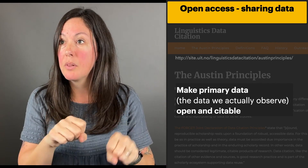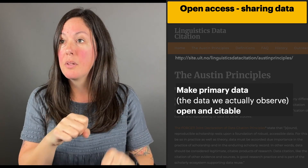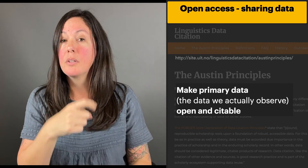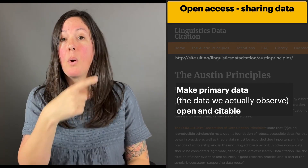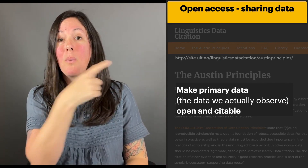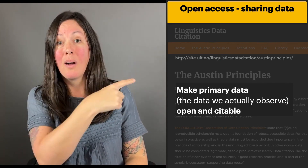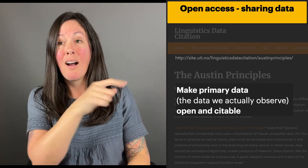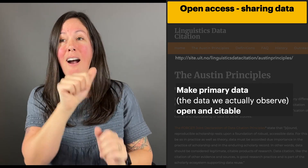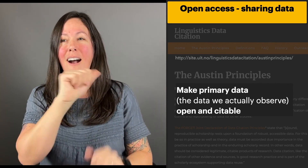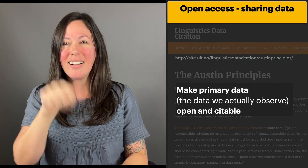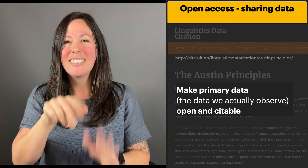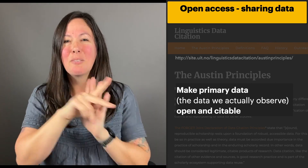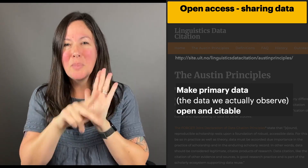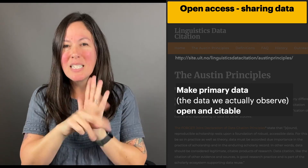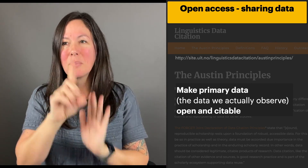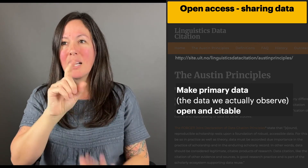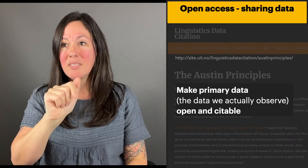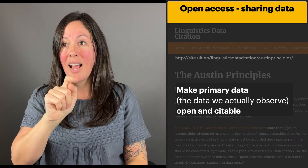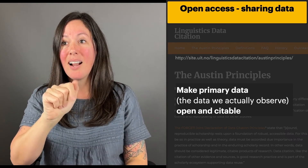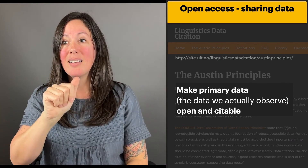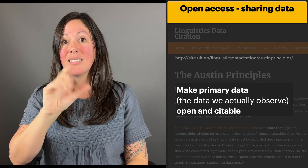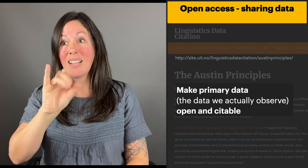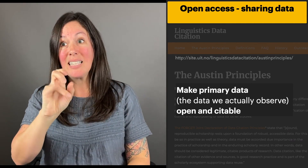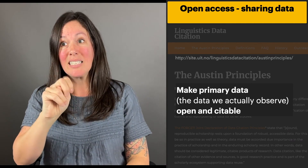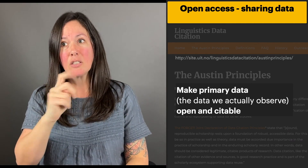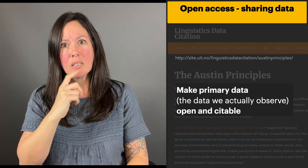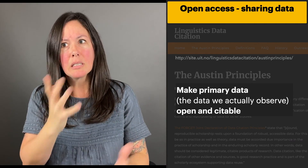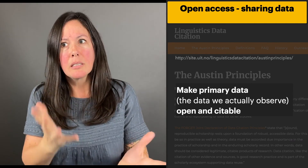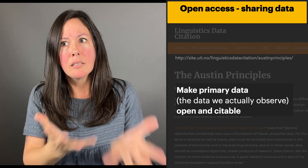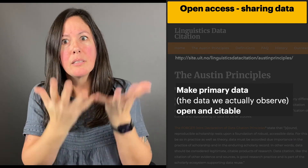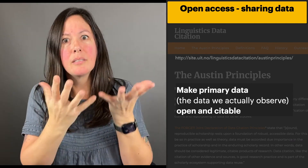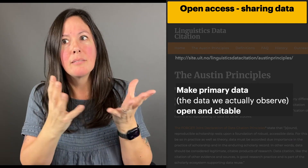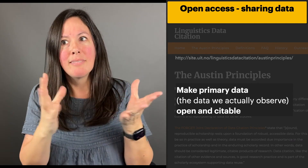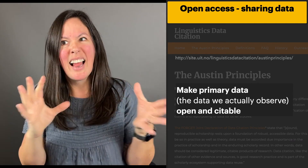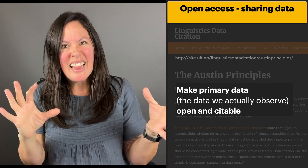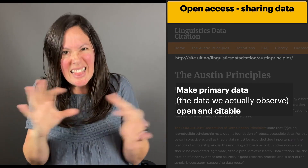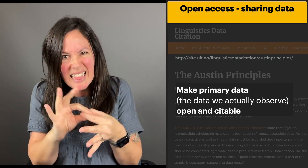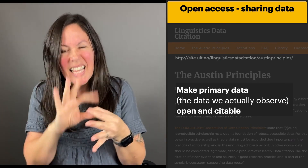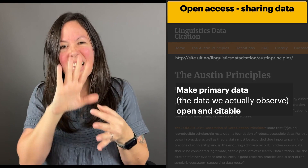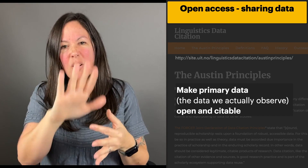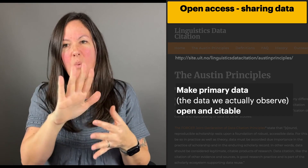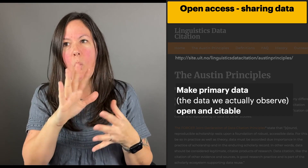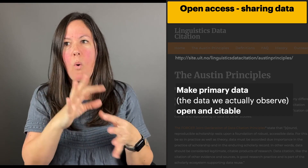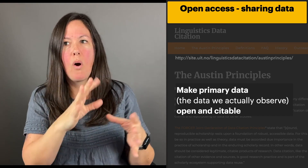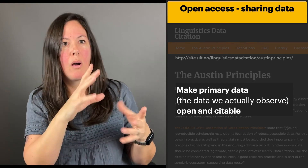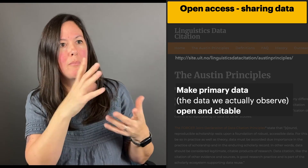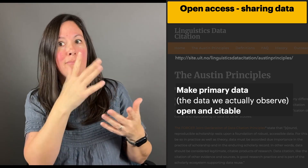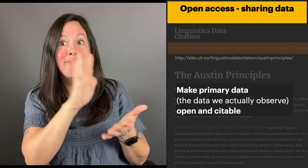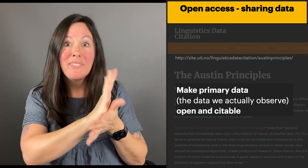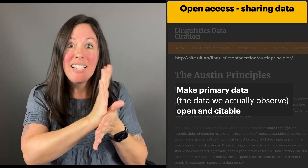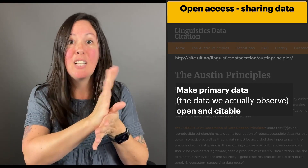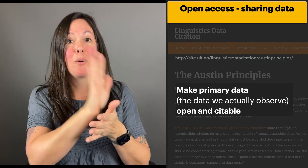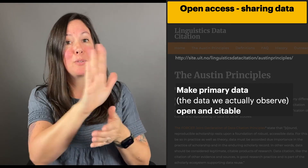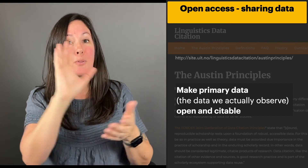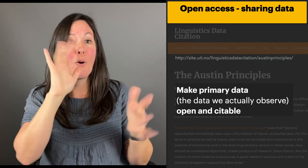going to go into a journal article or go into a textbook but with today's technology it is possible to make sure